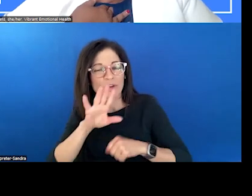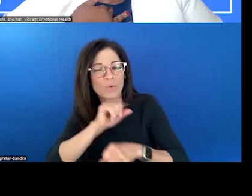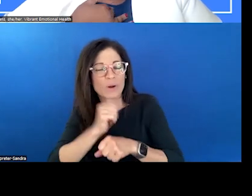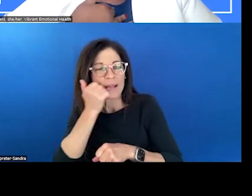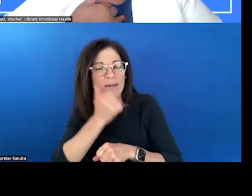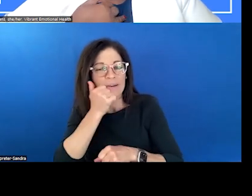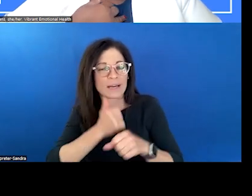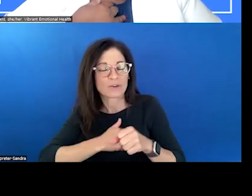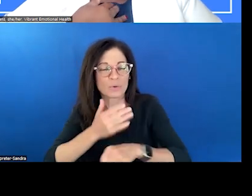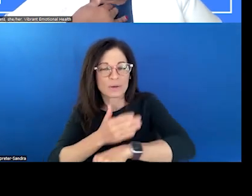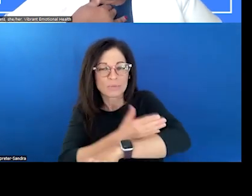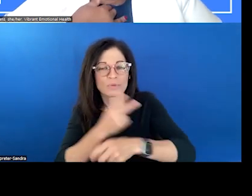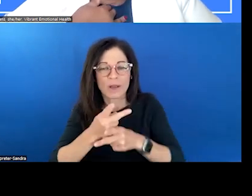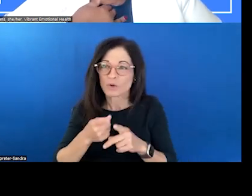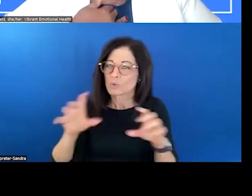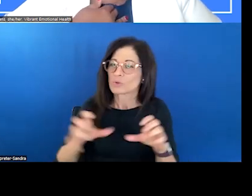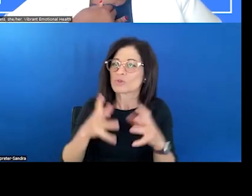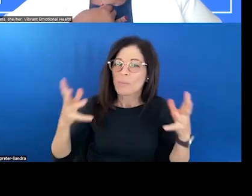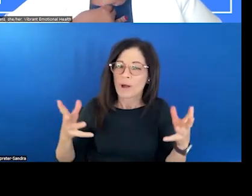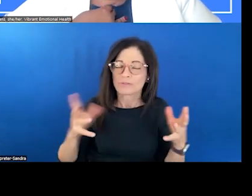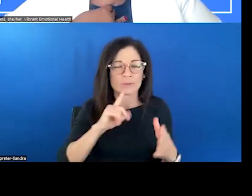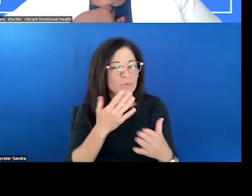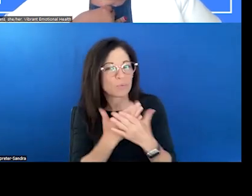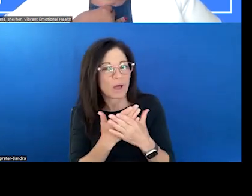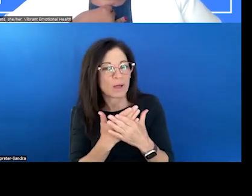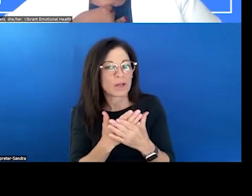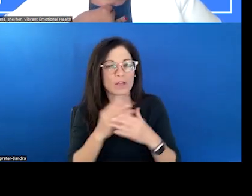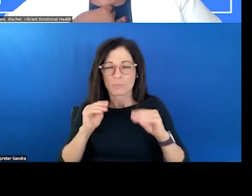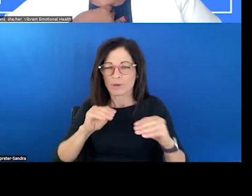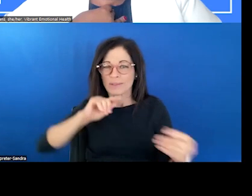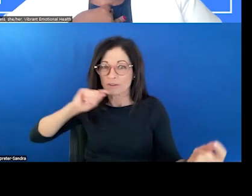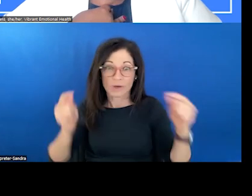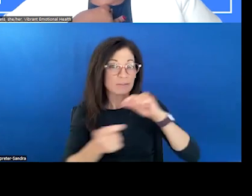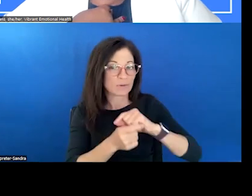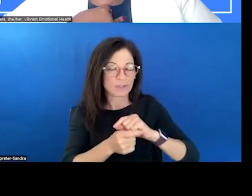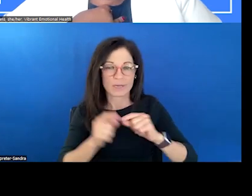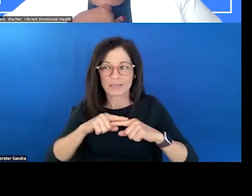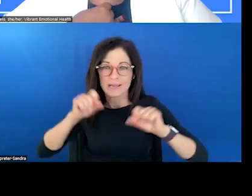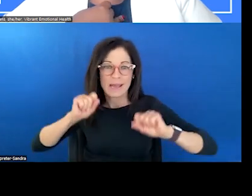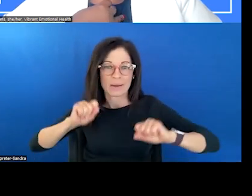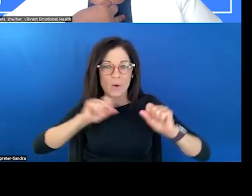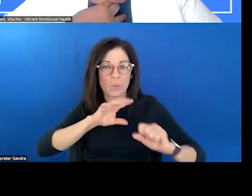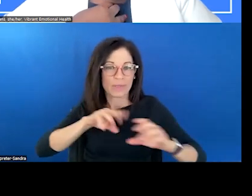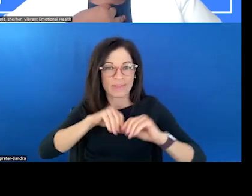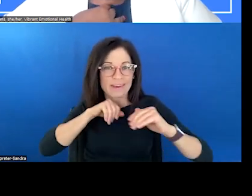YOU ARE GOING SO MUCH SO WELL. YOU ARE PUTTING THE TRANSFORMATION INTO THE REACH -- WITHIN REACH AND WE NEED TO GRAB IT.